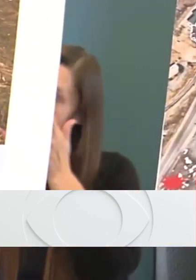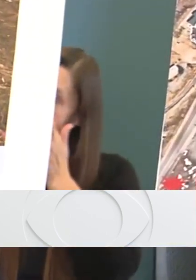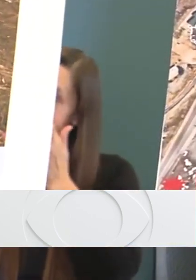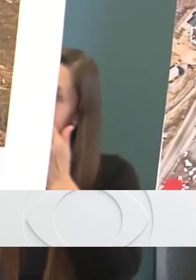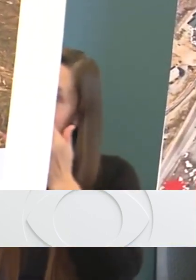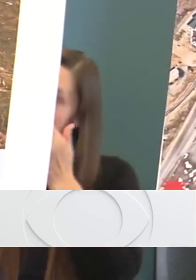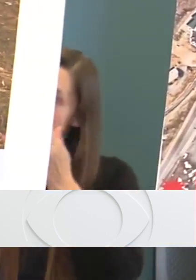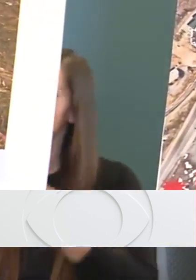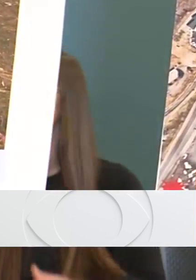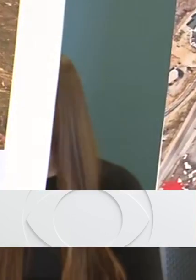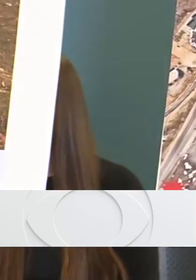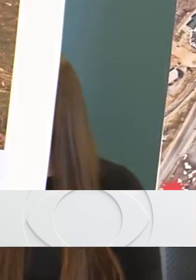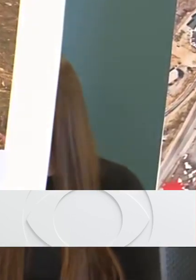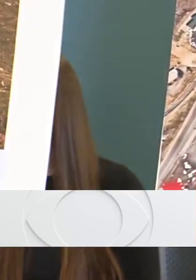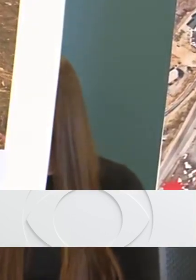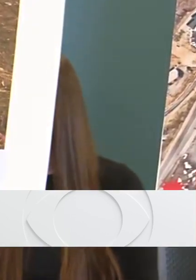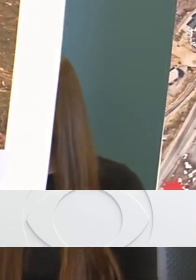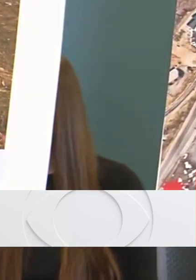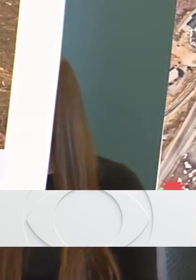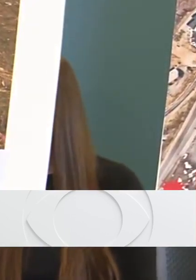STARTED THE SECOND FIRE. AND AGAIN, THAT SECOND PHOTOGRAPH,